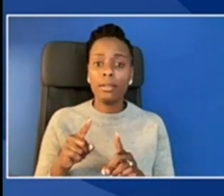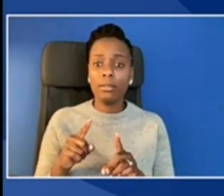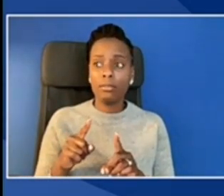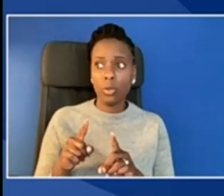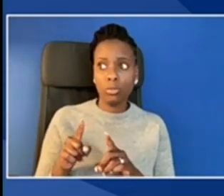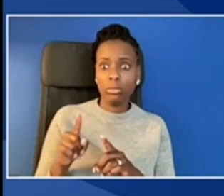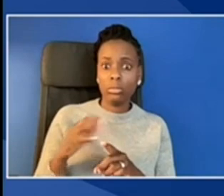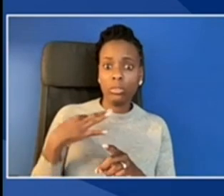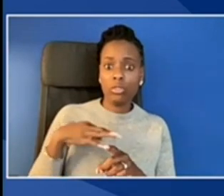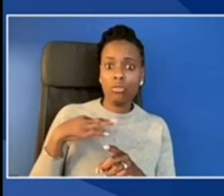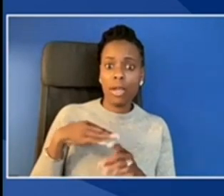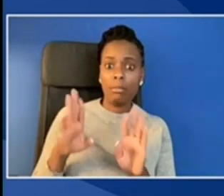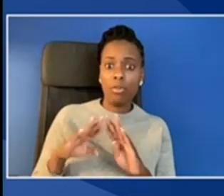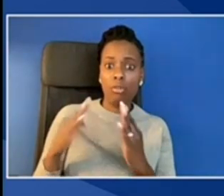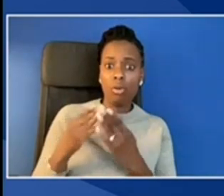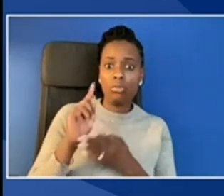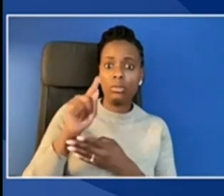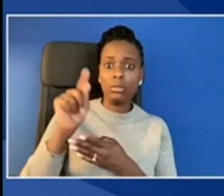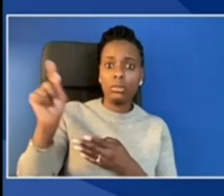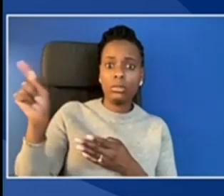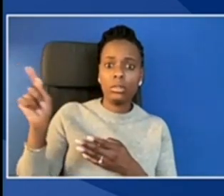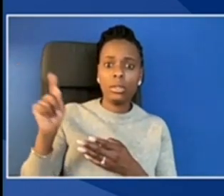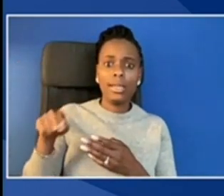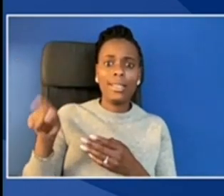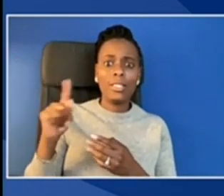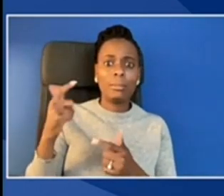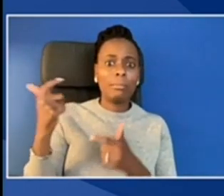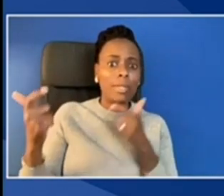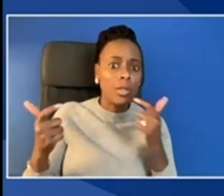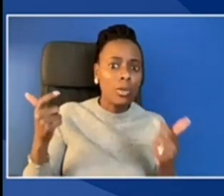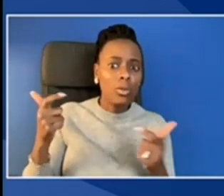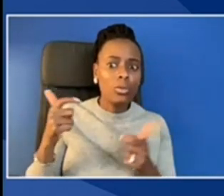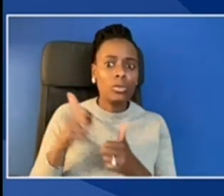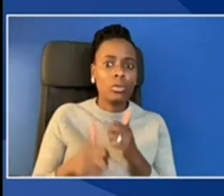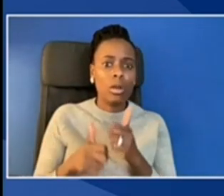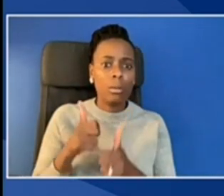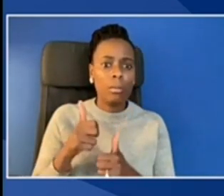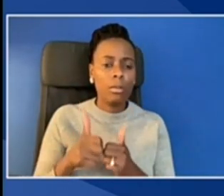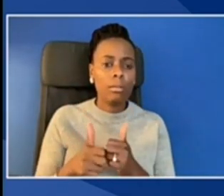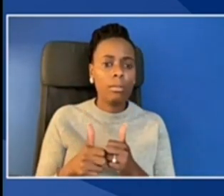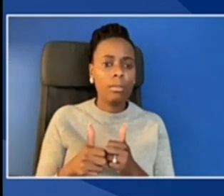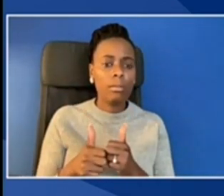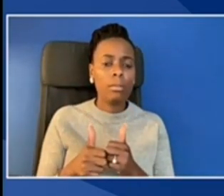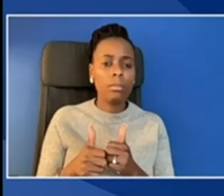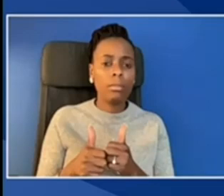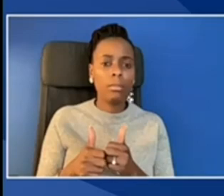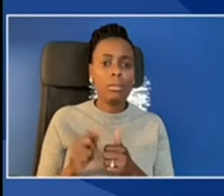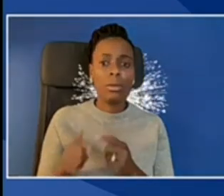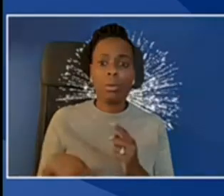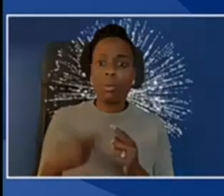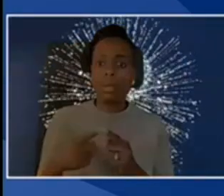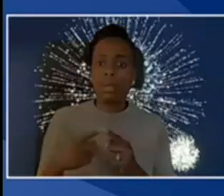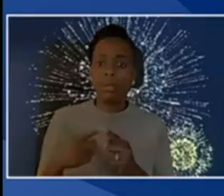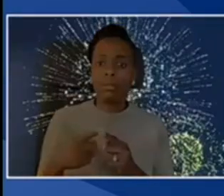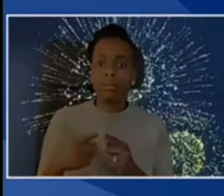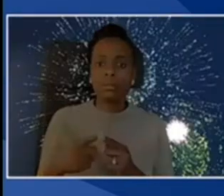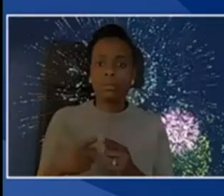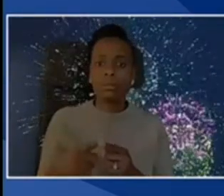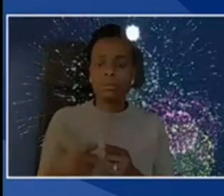And there is a huge problem when people, especially in our situation, we run a